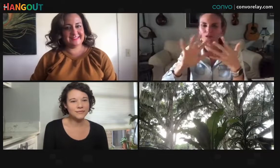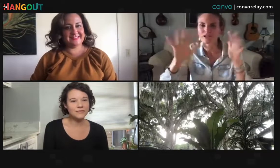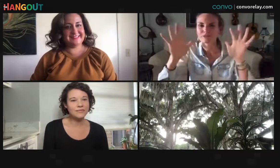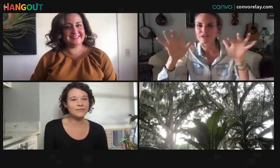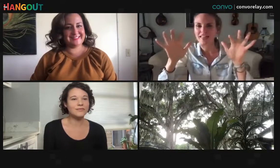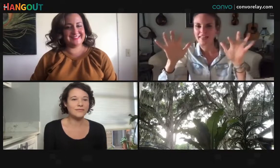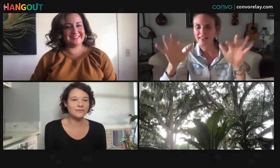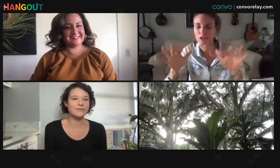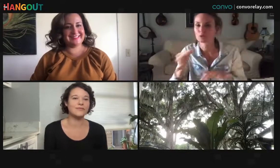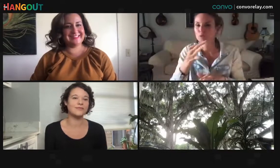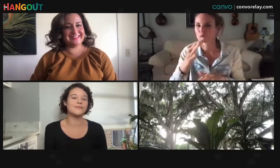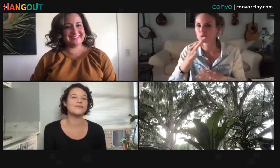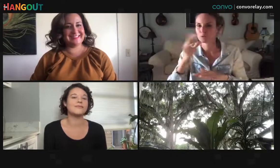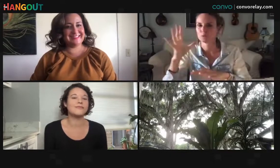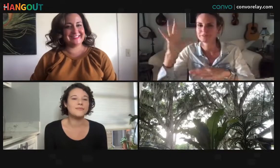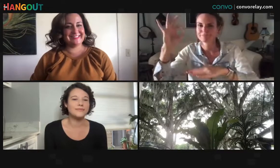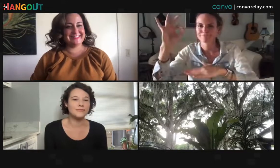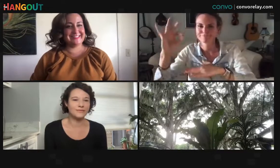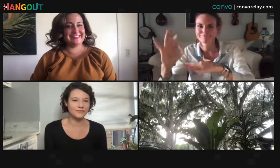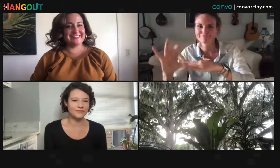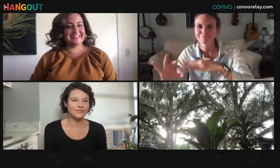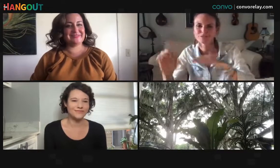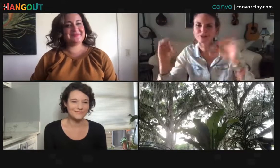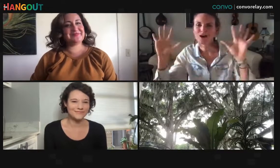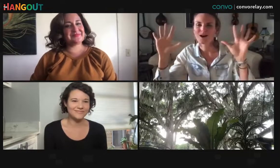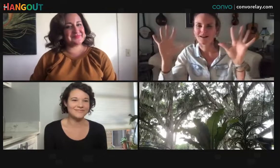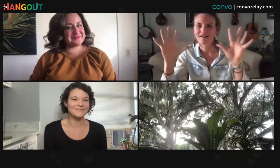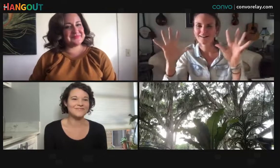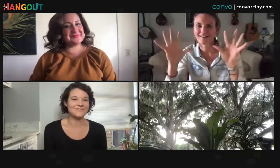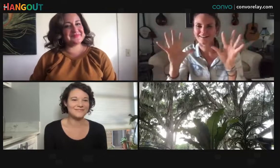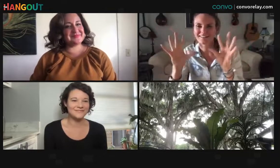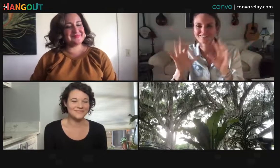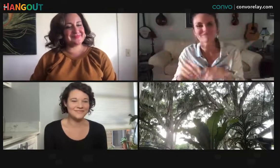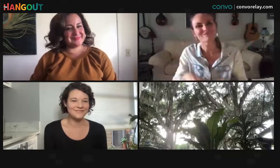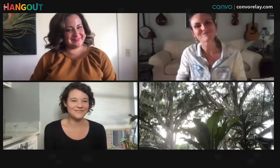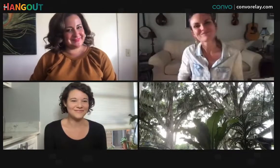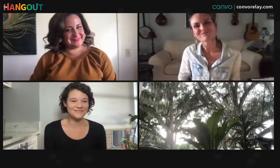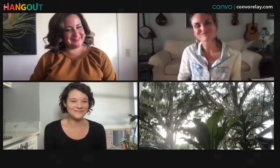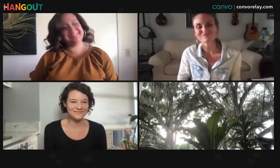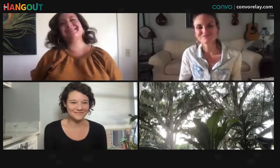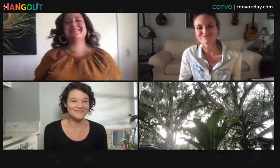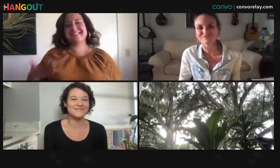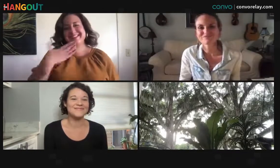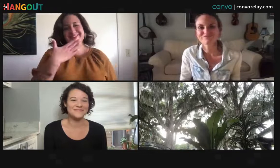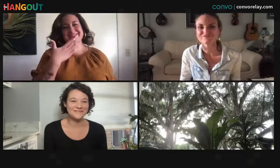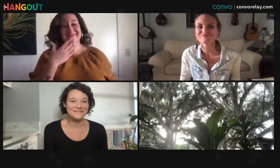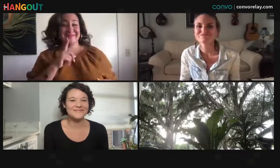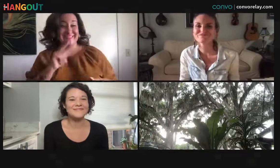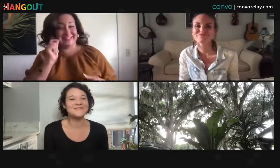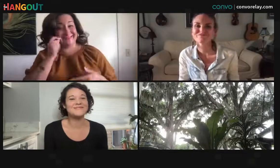trees with gray clouds looks like it might rain soon and the sun is setting so the light is dimming